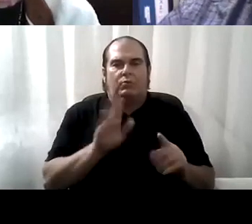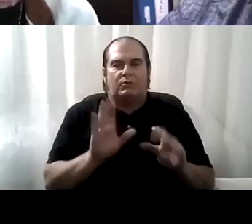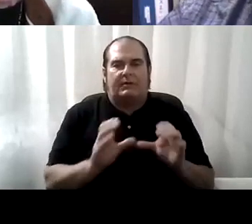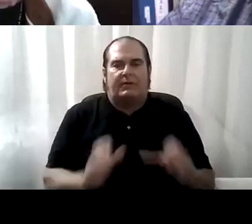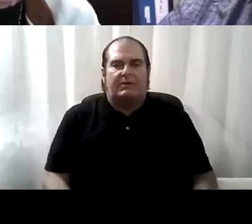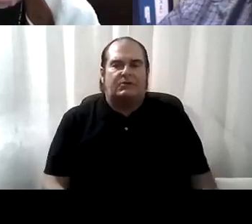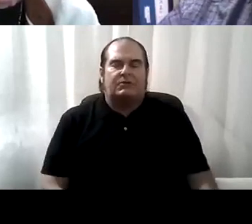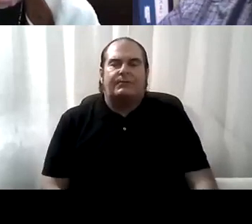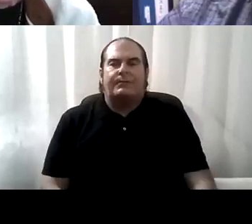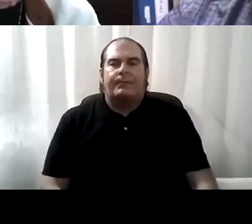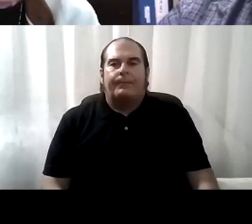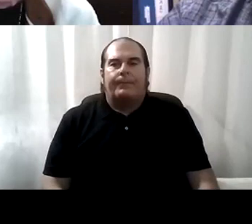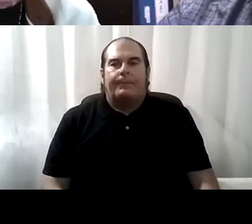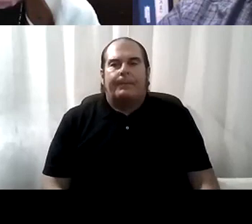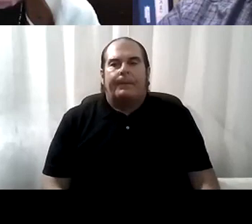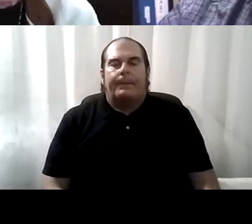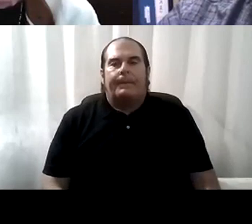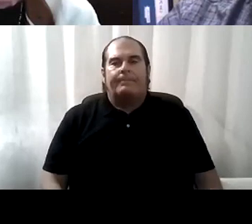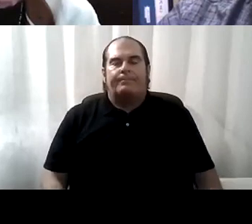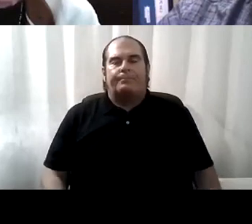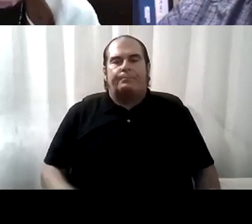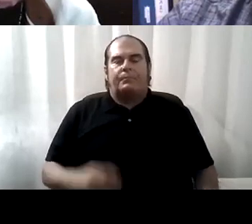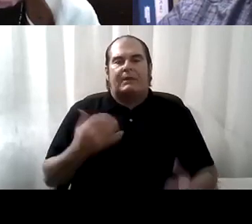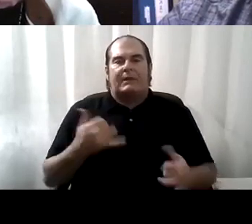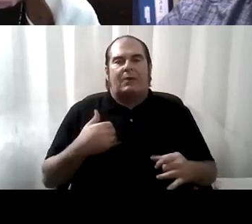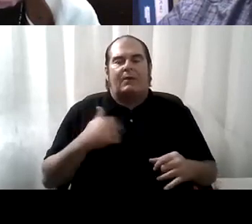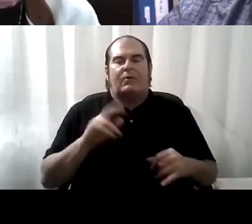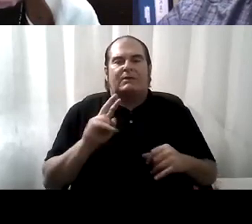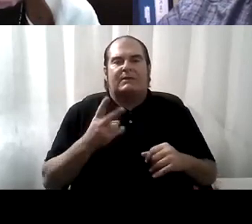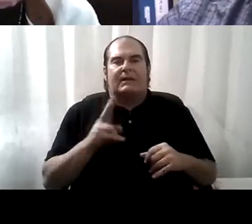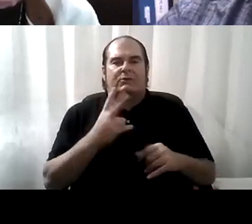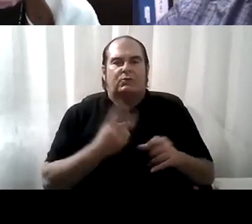And now we are in our second two year federal grant period.